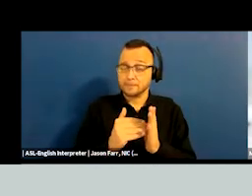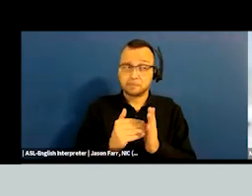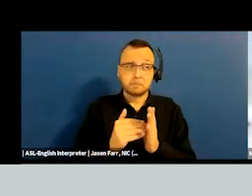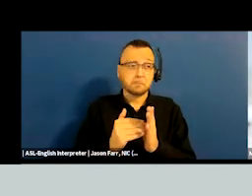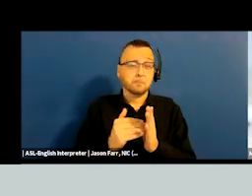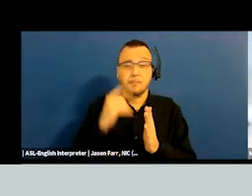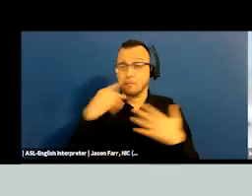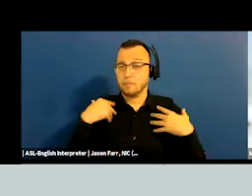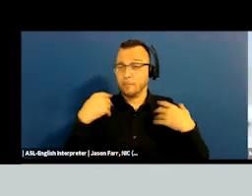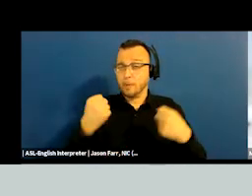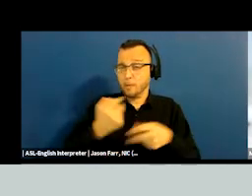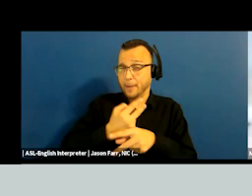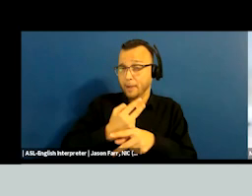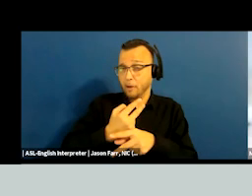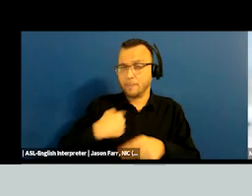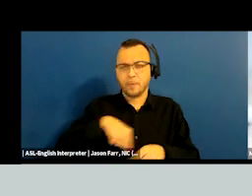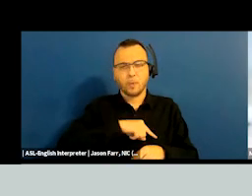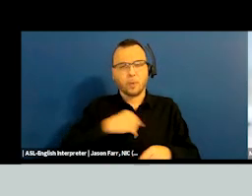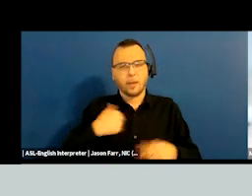And there might be very many reasons for that.